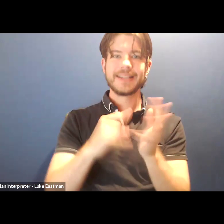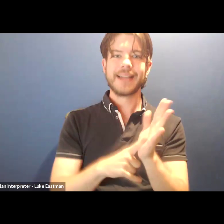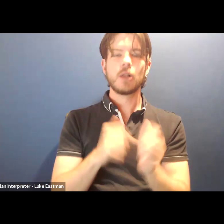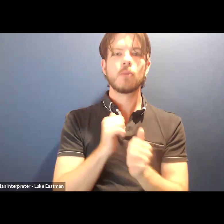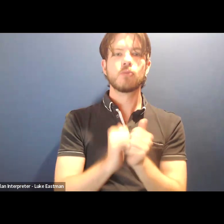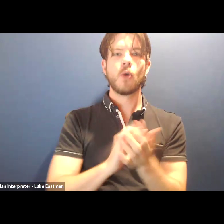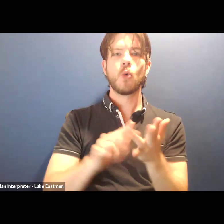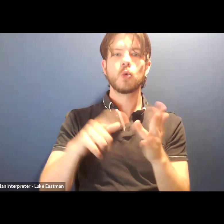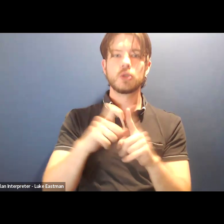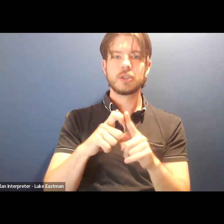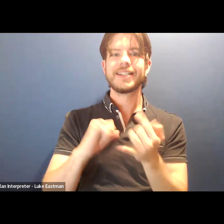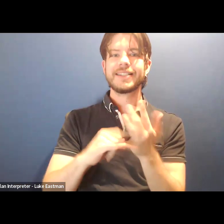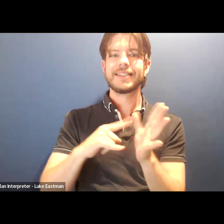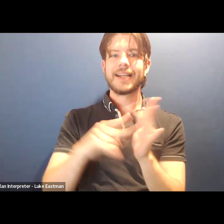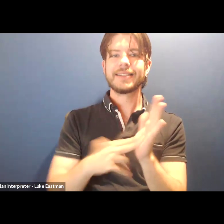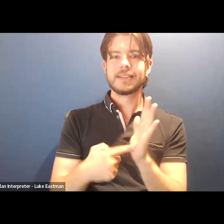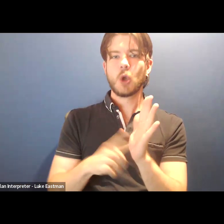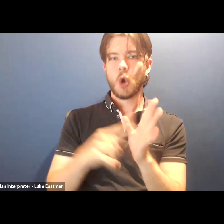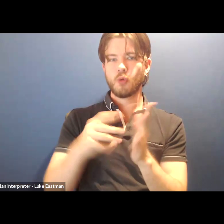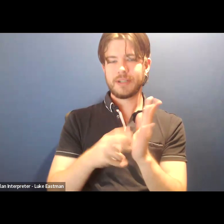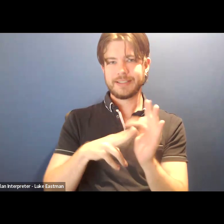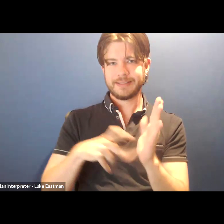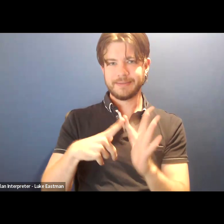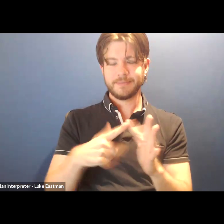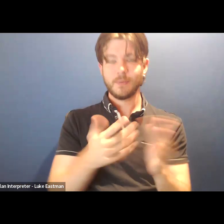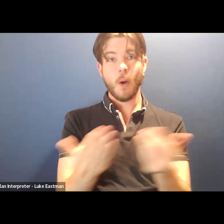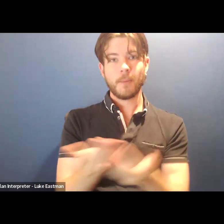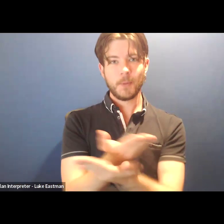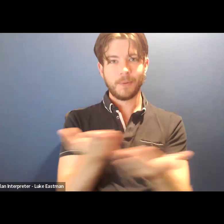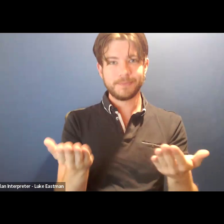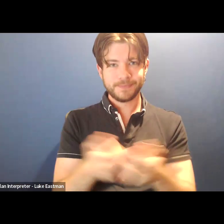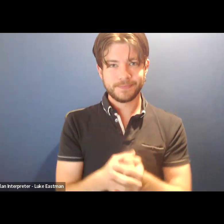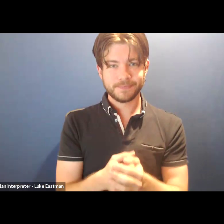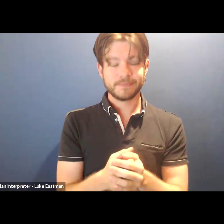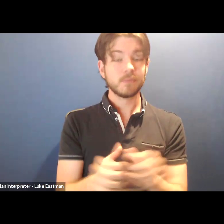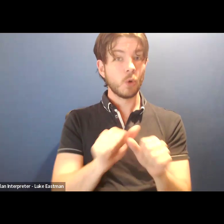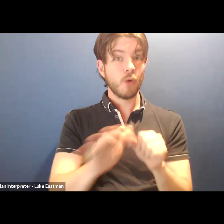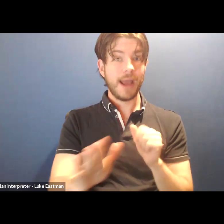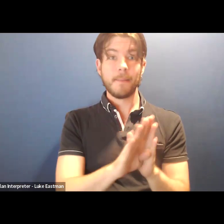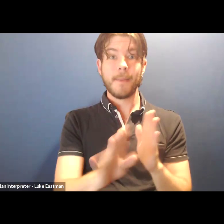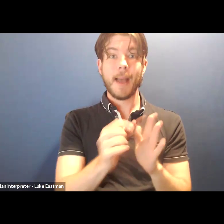you all. We have a great panel that's